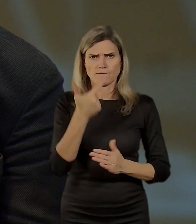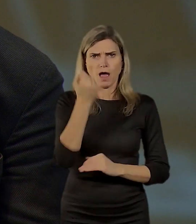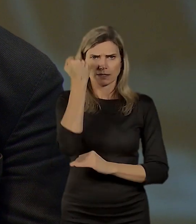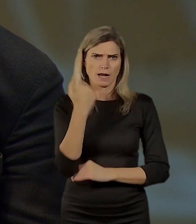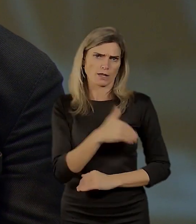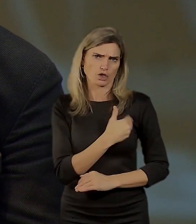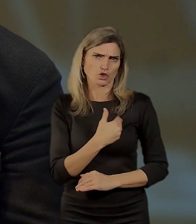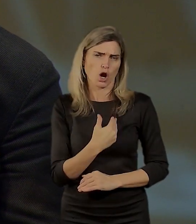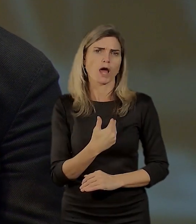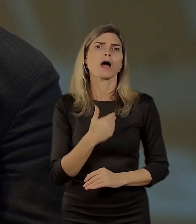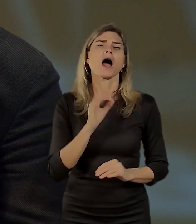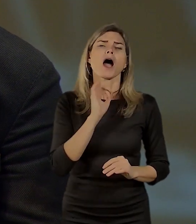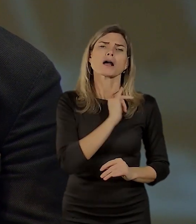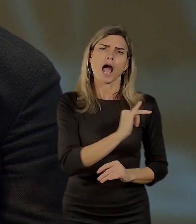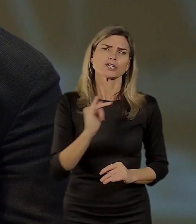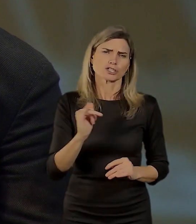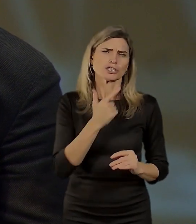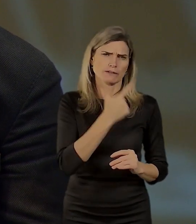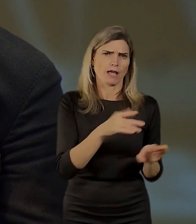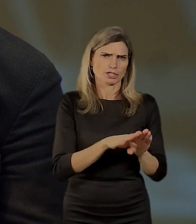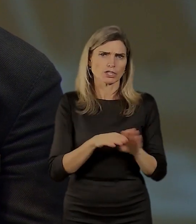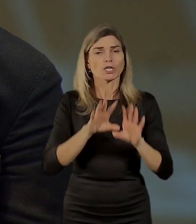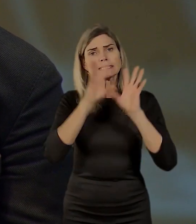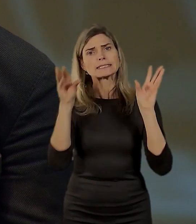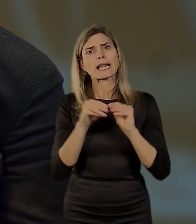held an architectural competition for this, we invited architects to compete.